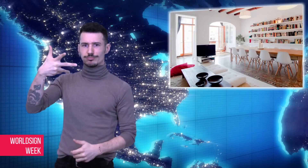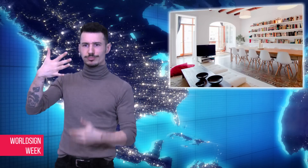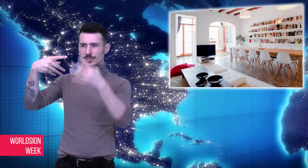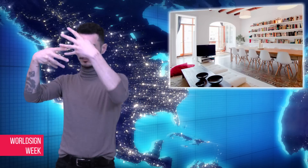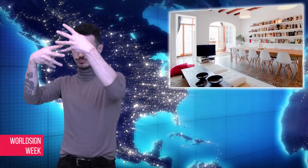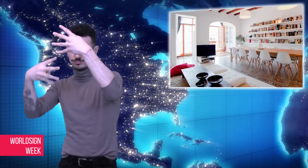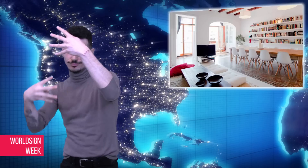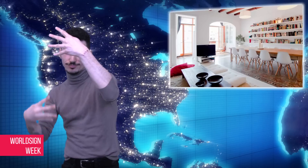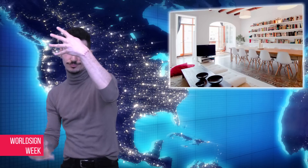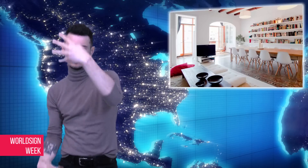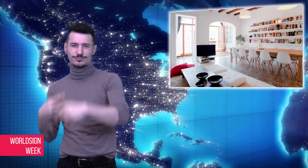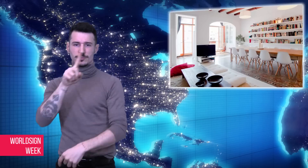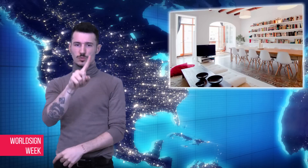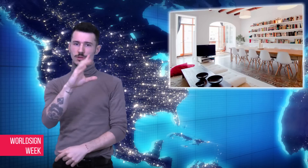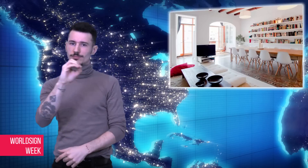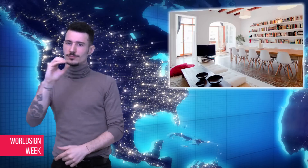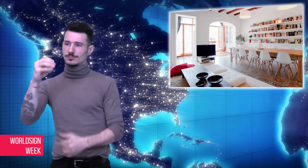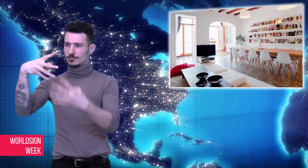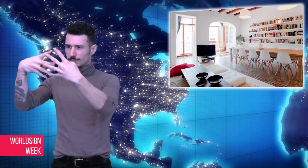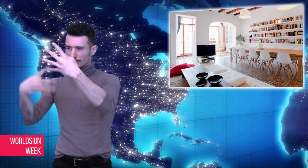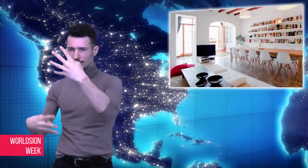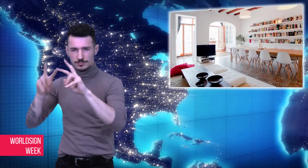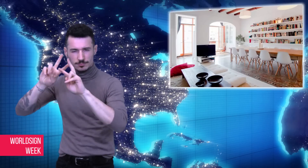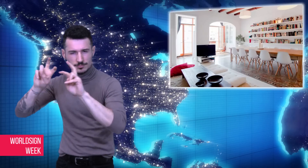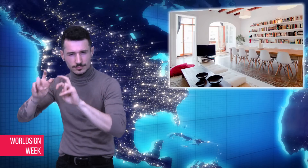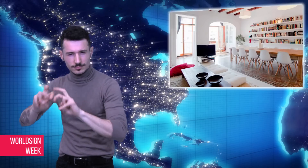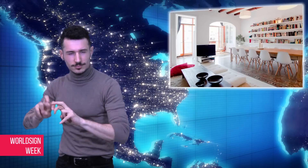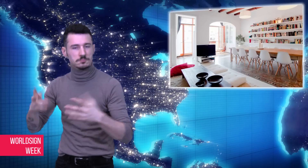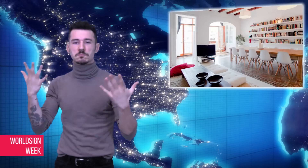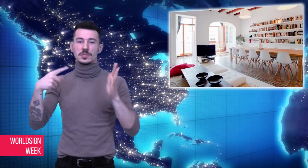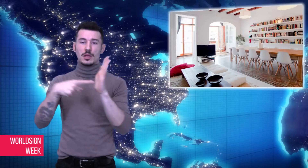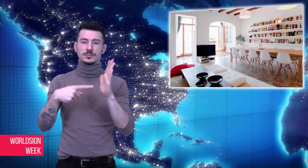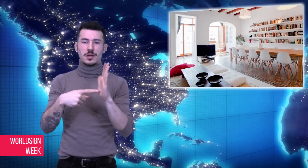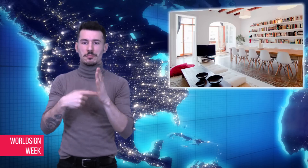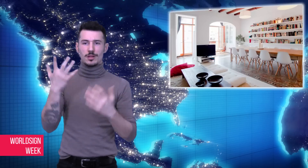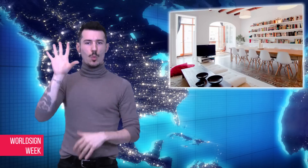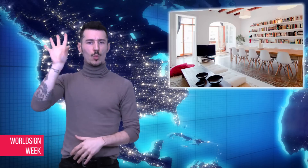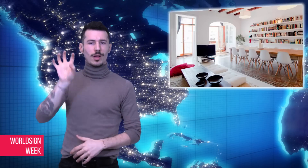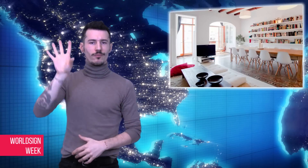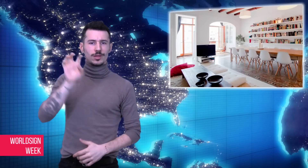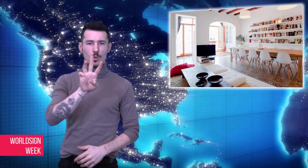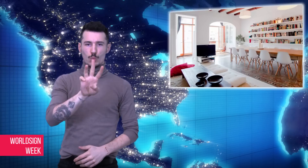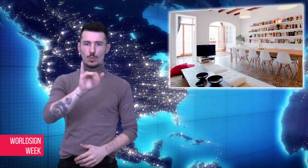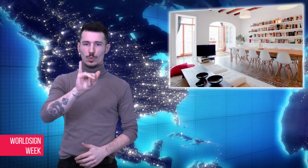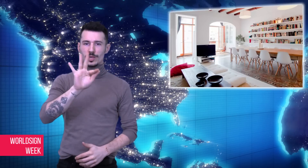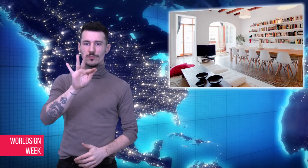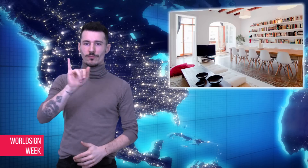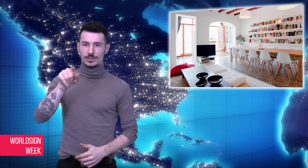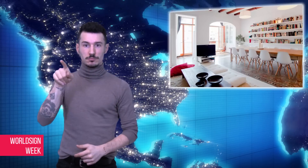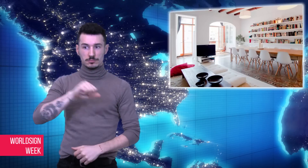for such properties. The inspection would